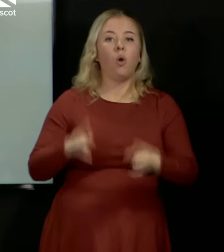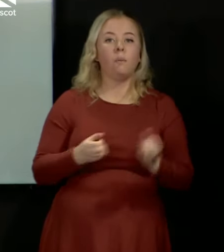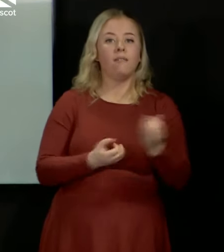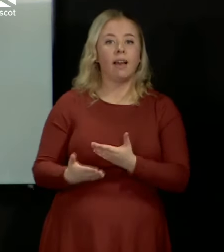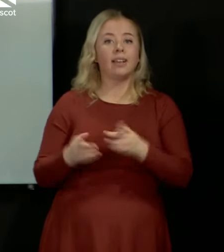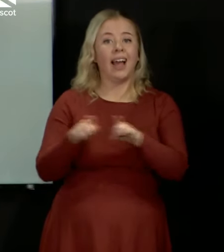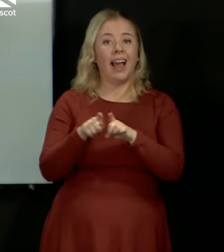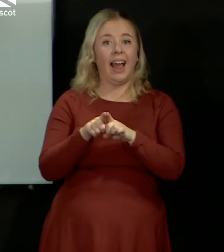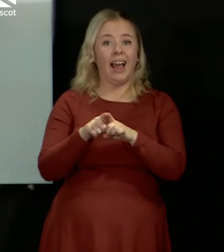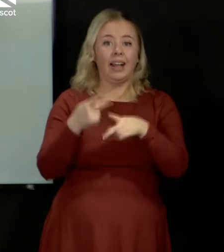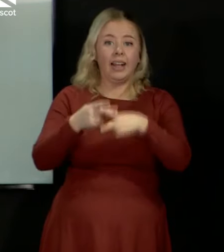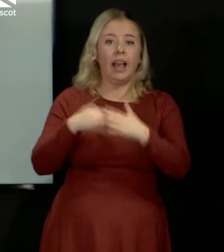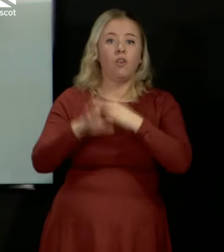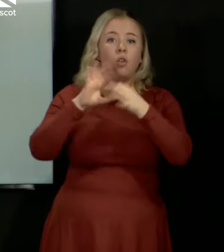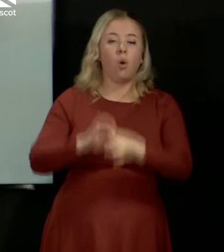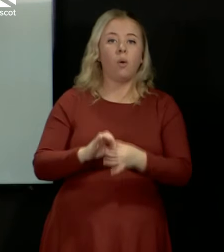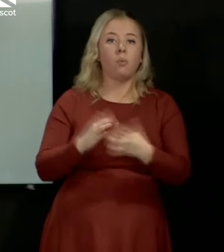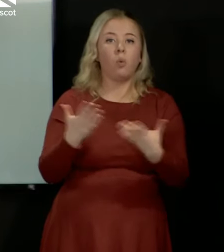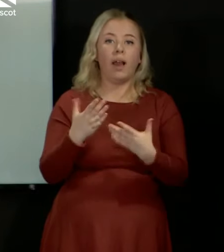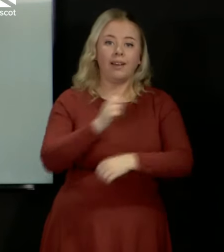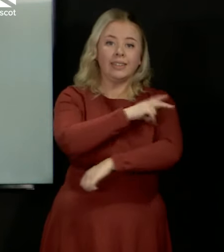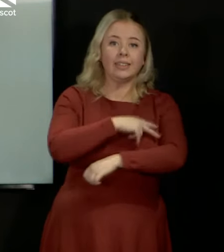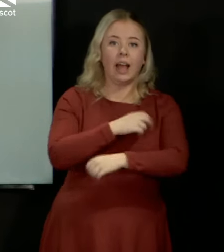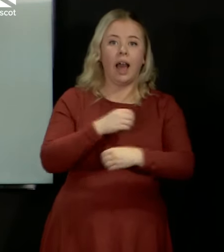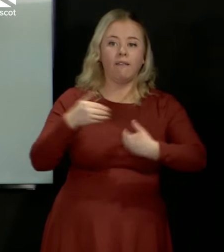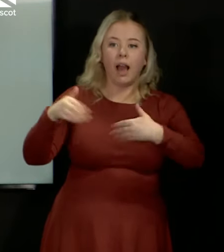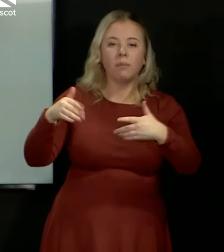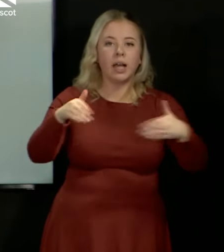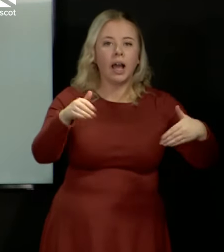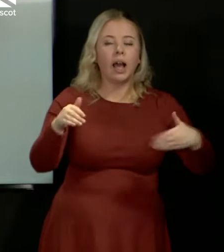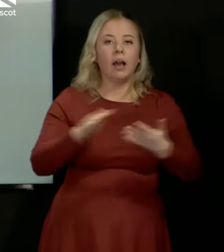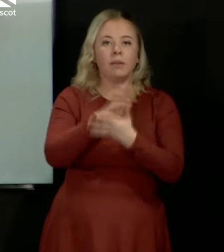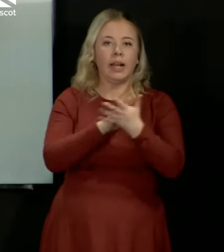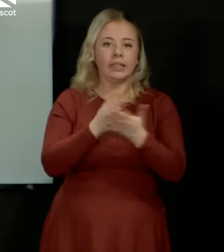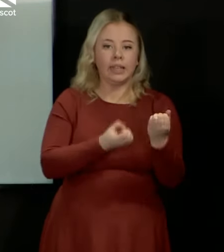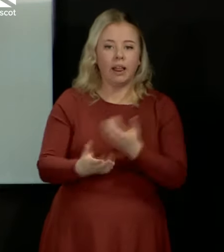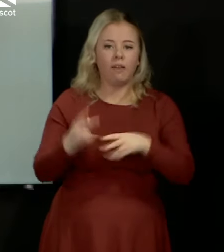absences, that make their delivery of the care that they need to deliver to meet the